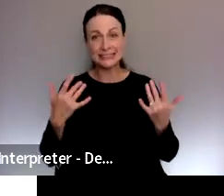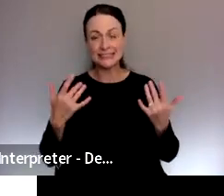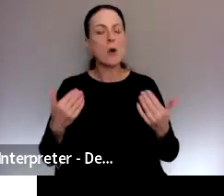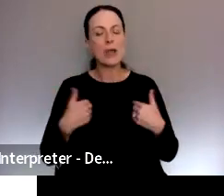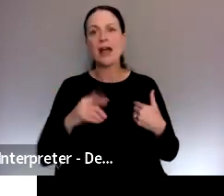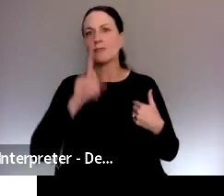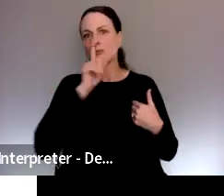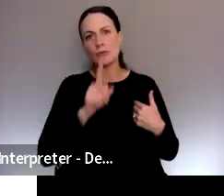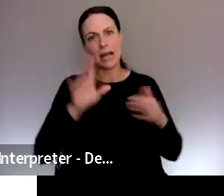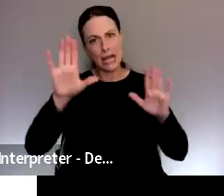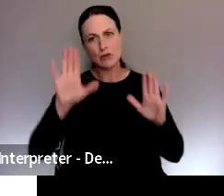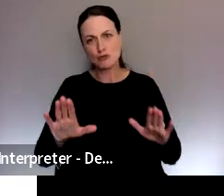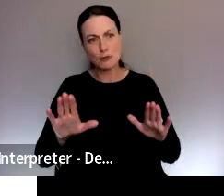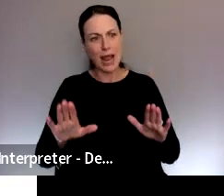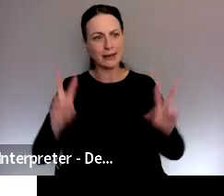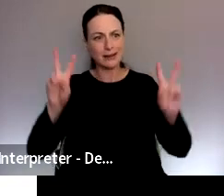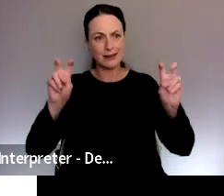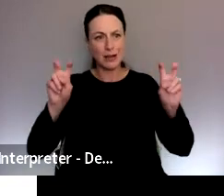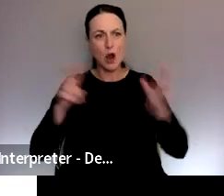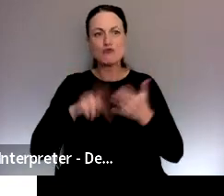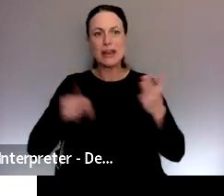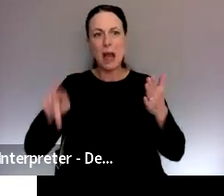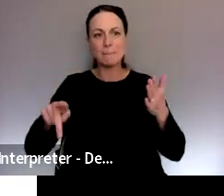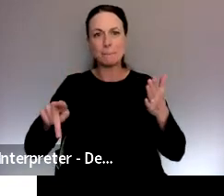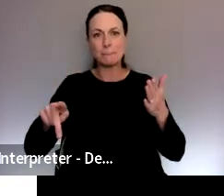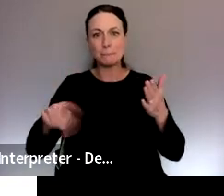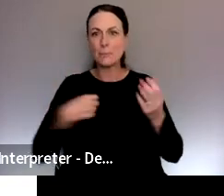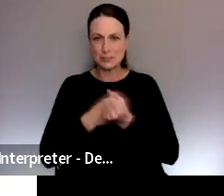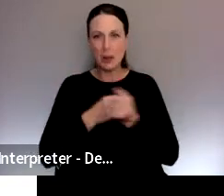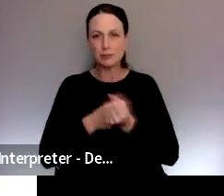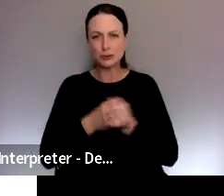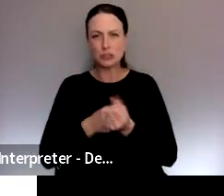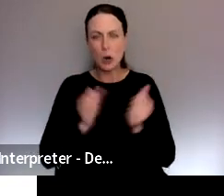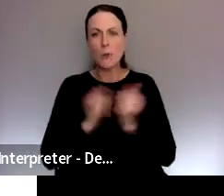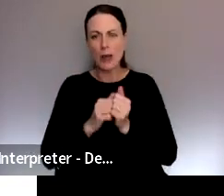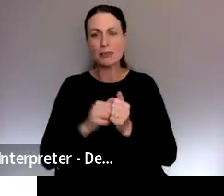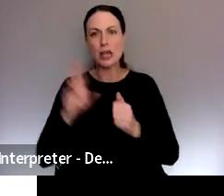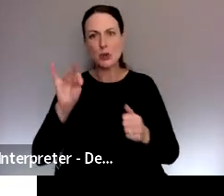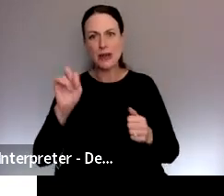We've got a really great meetup that we help sponsor with United Health